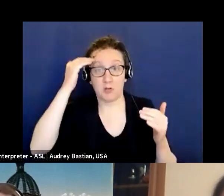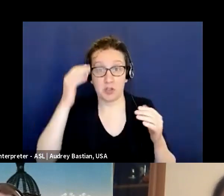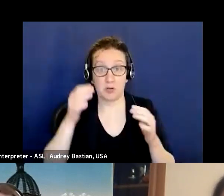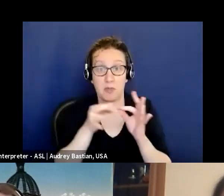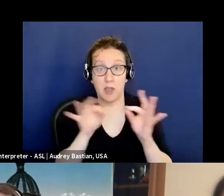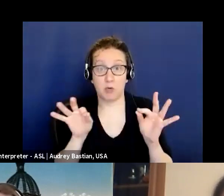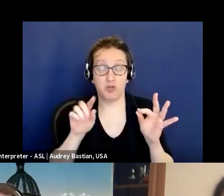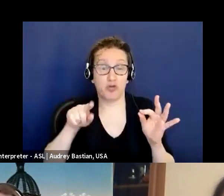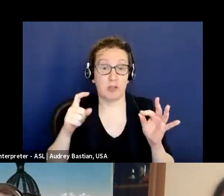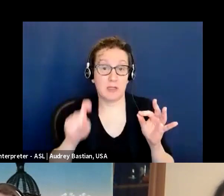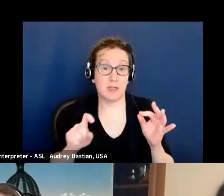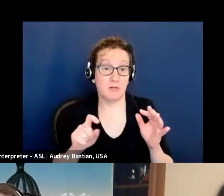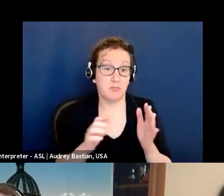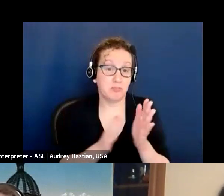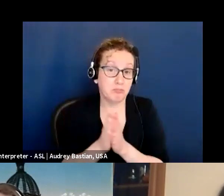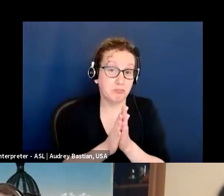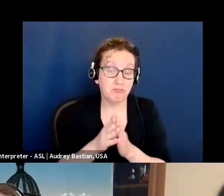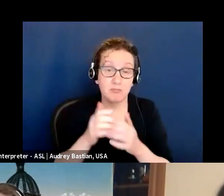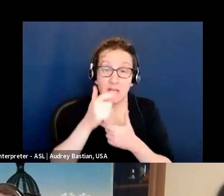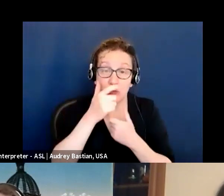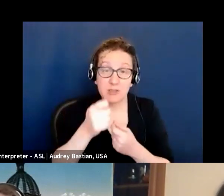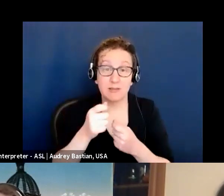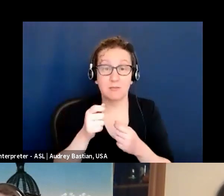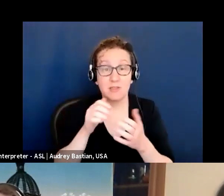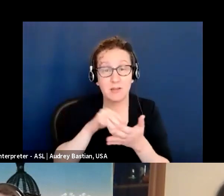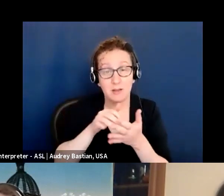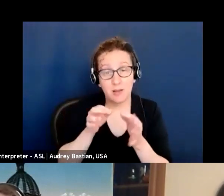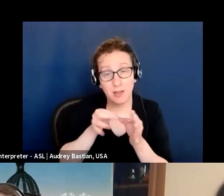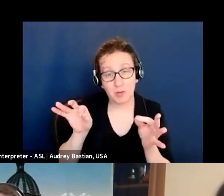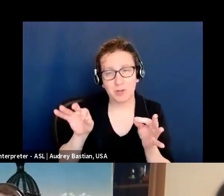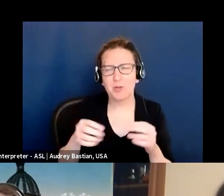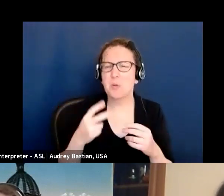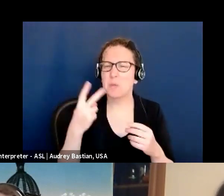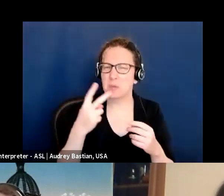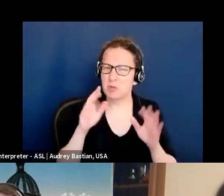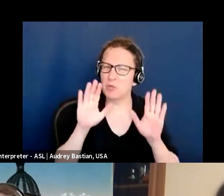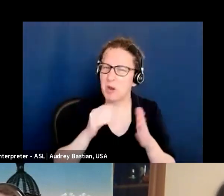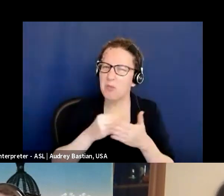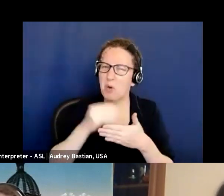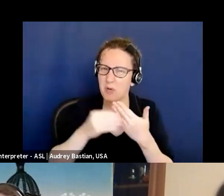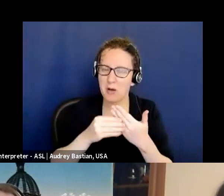So those two are really great programs for the aspiring linguist who just wants to start from